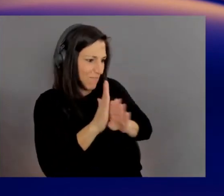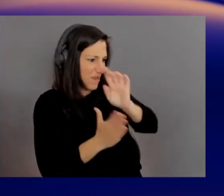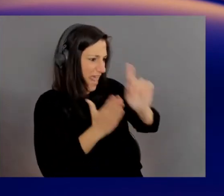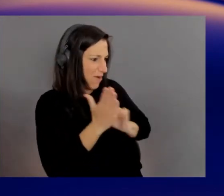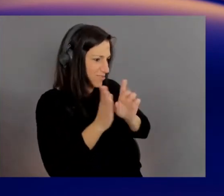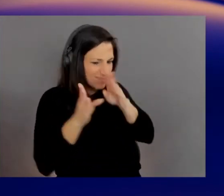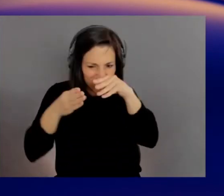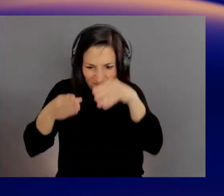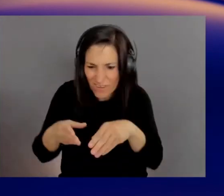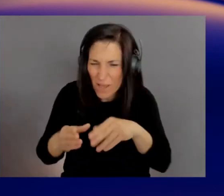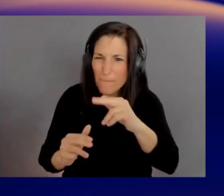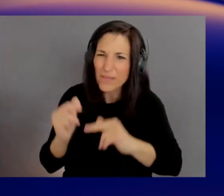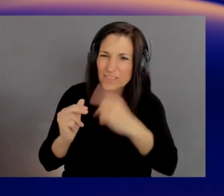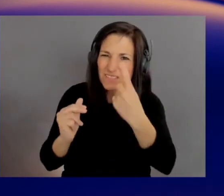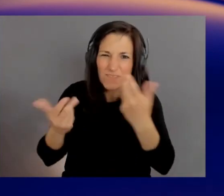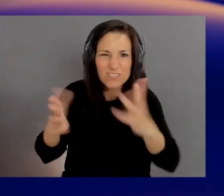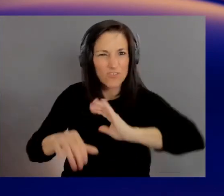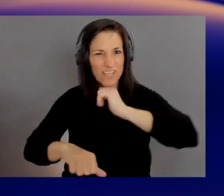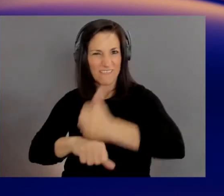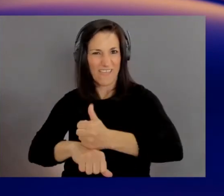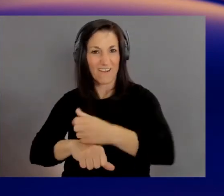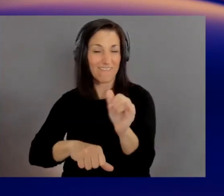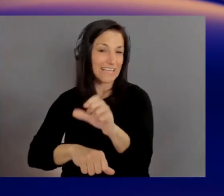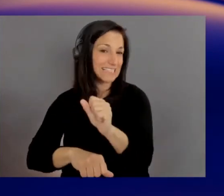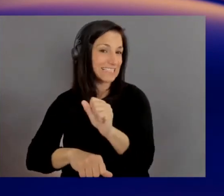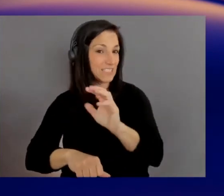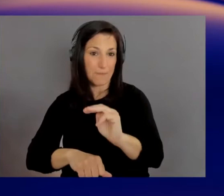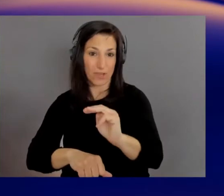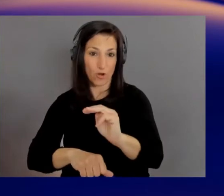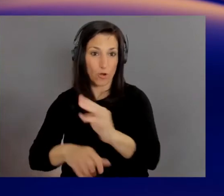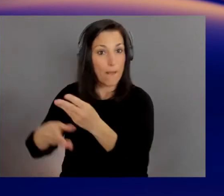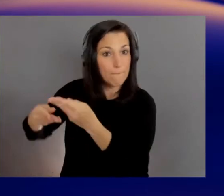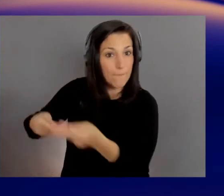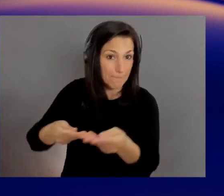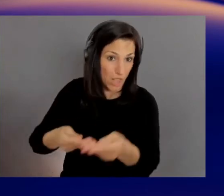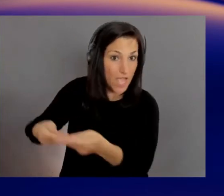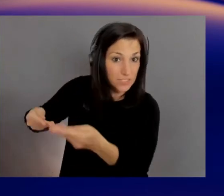like SageMaker Pipelines. So it sounds like you, what you're really trying to do